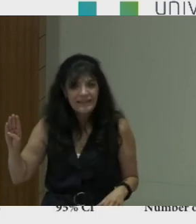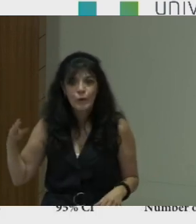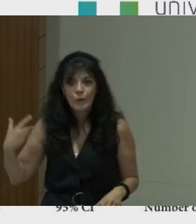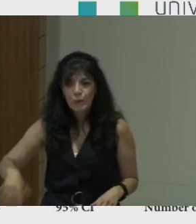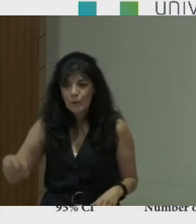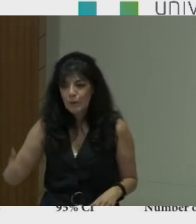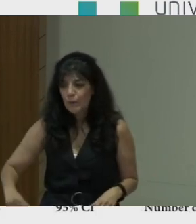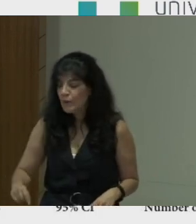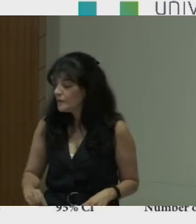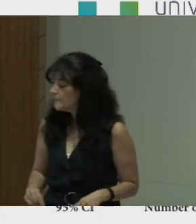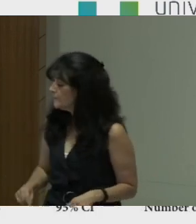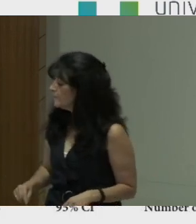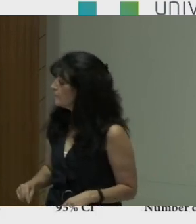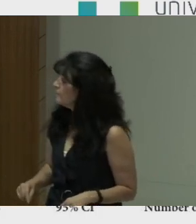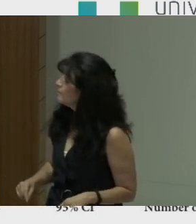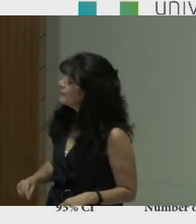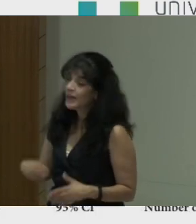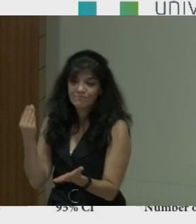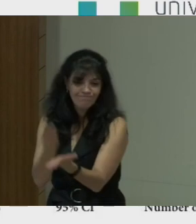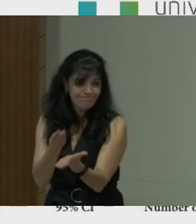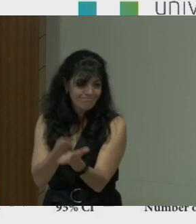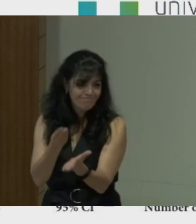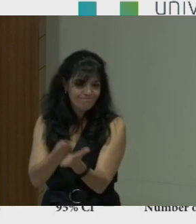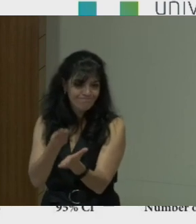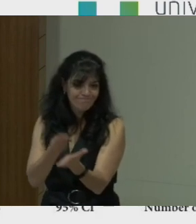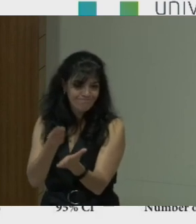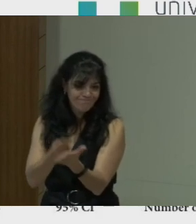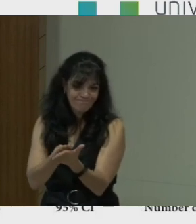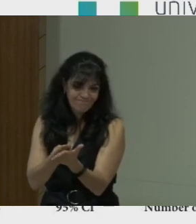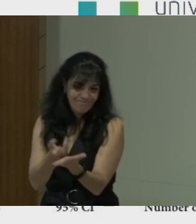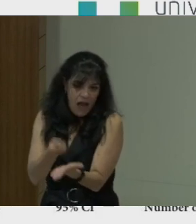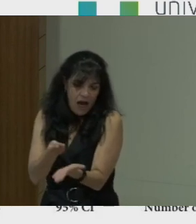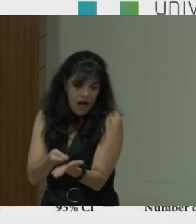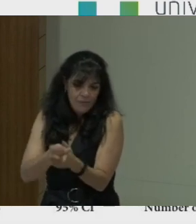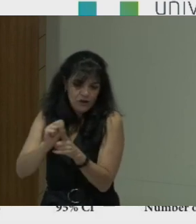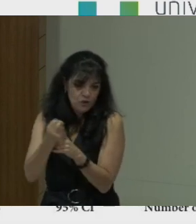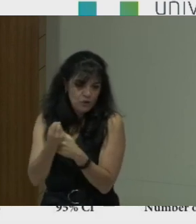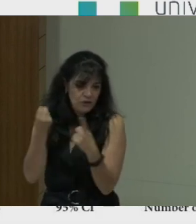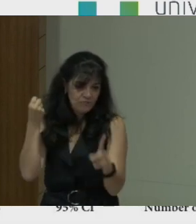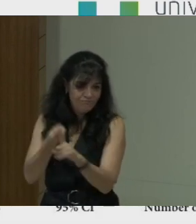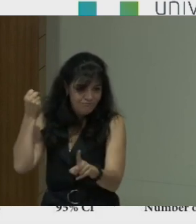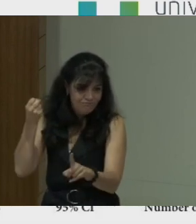And this has to do with the economic situation and the situation of poverty